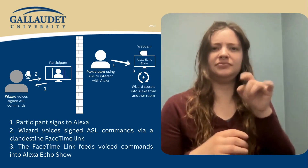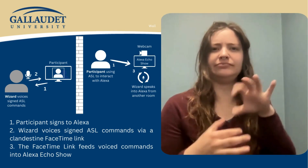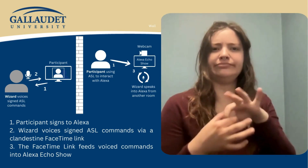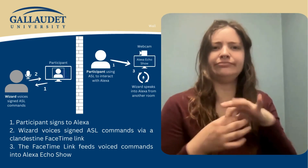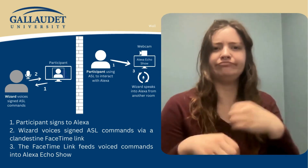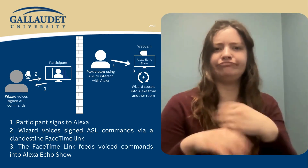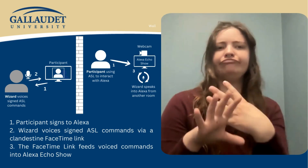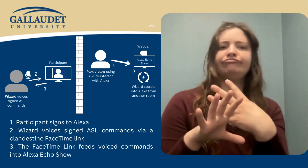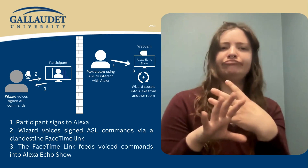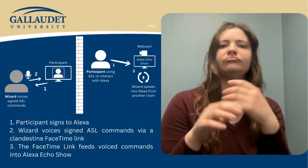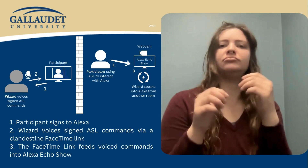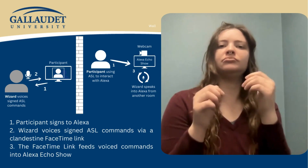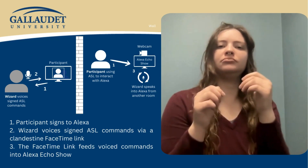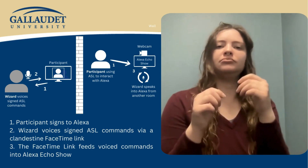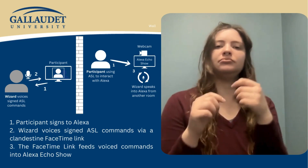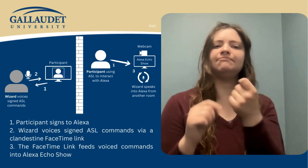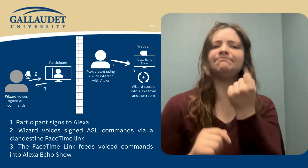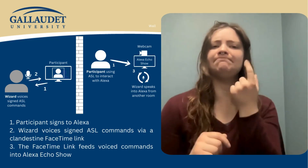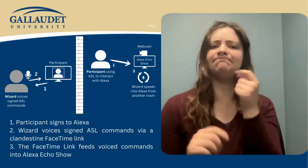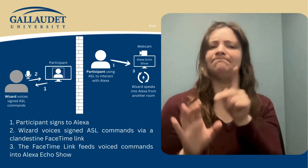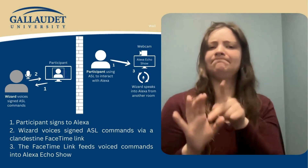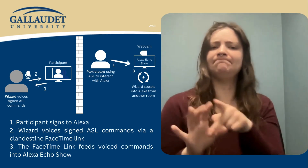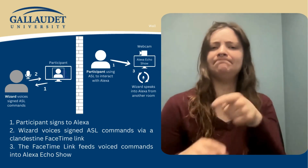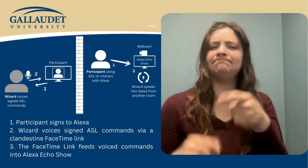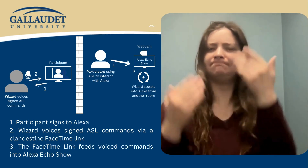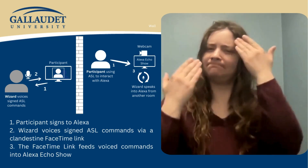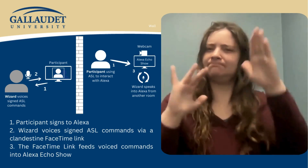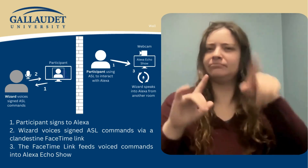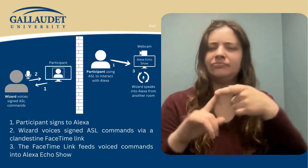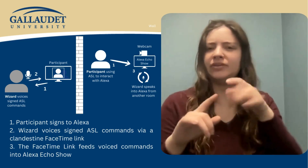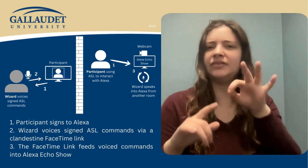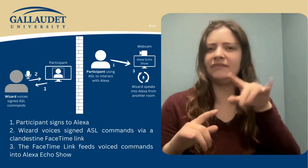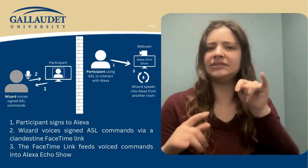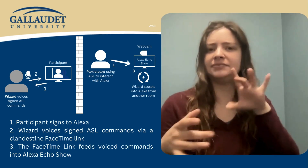you may remember, the Wizard pulls the strings, and Dorothy is fooled into thinking everything